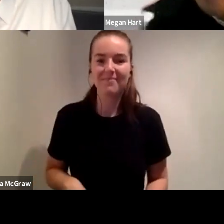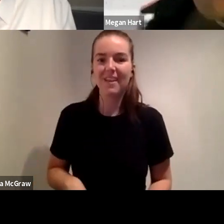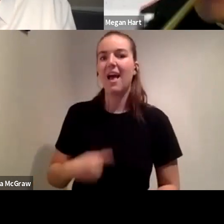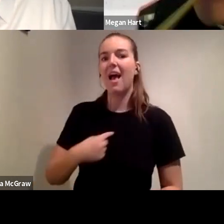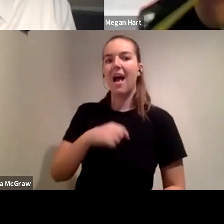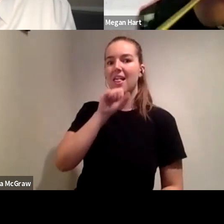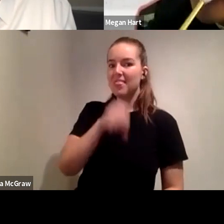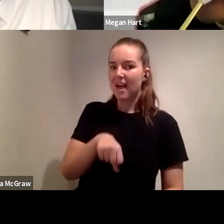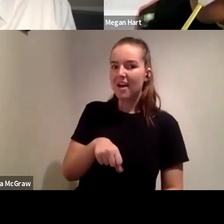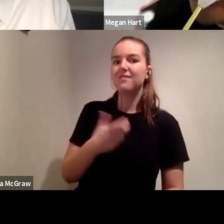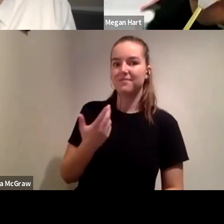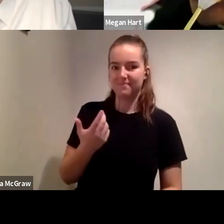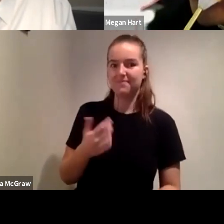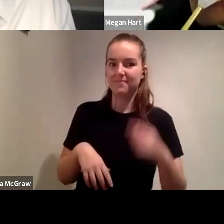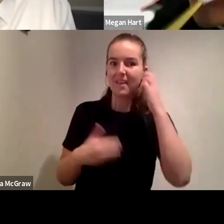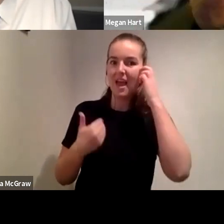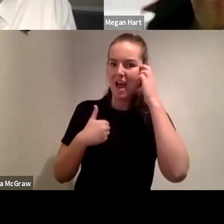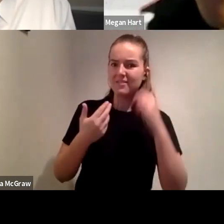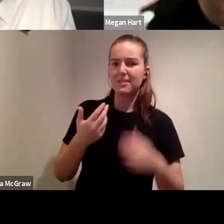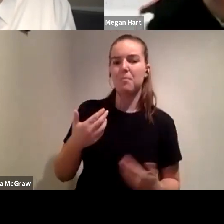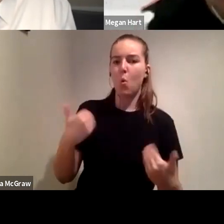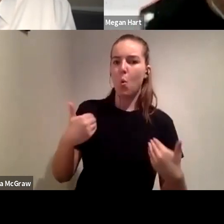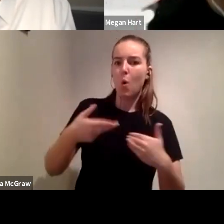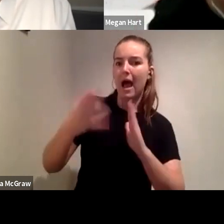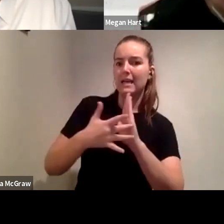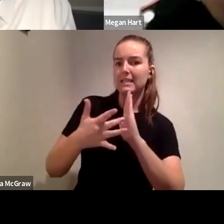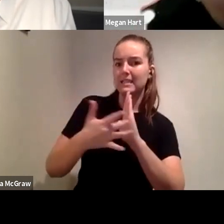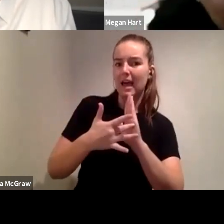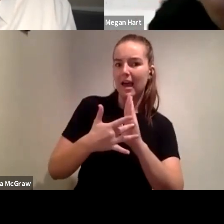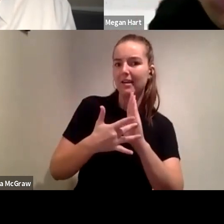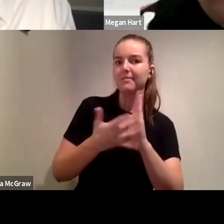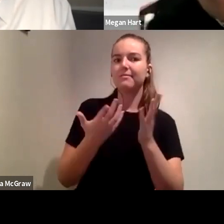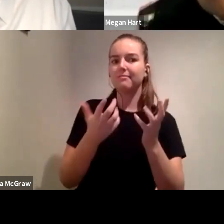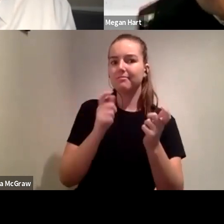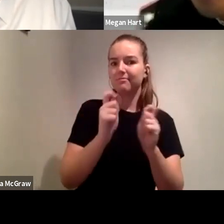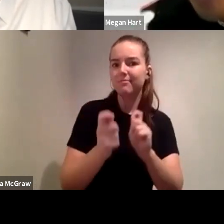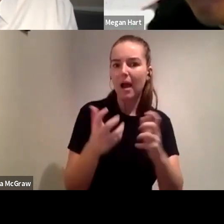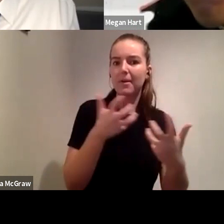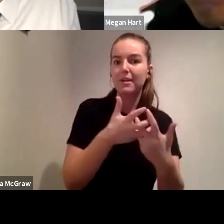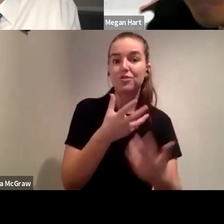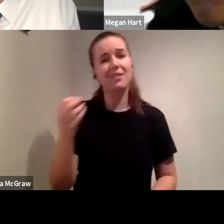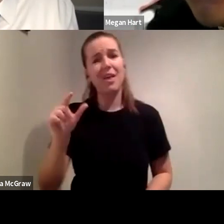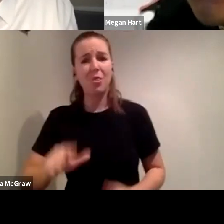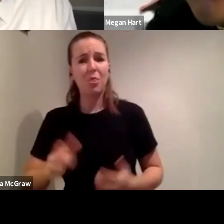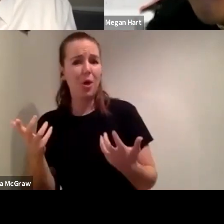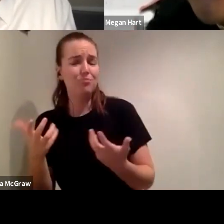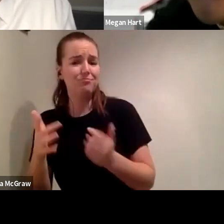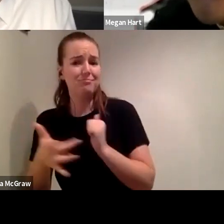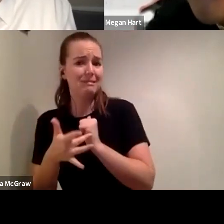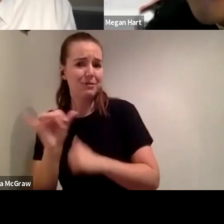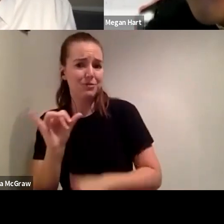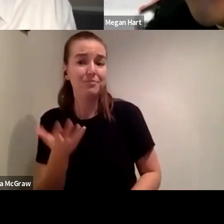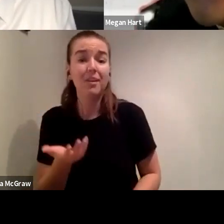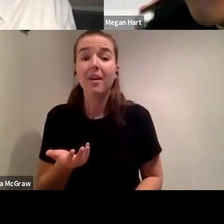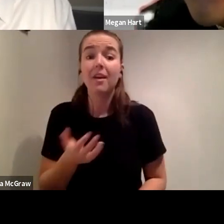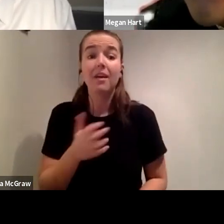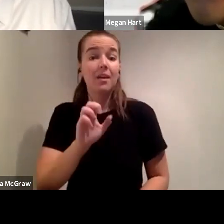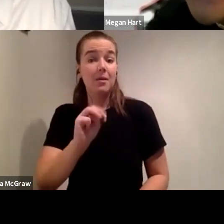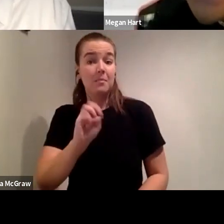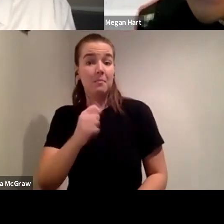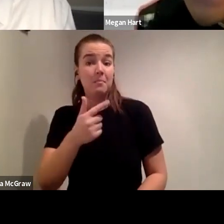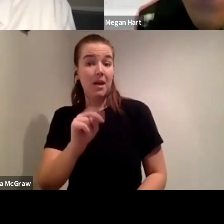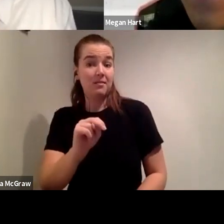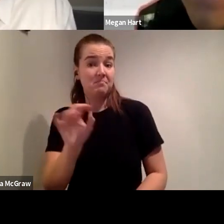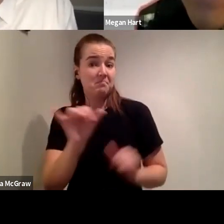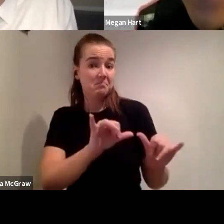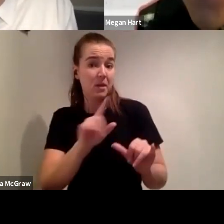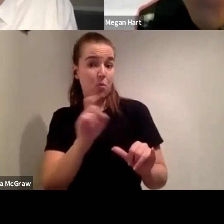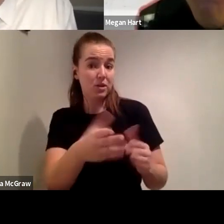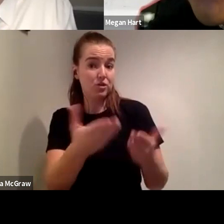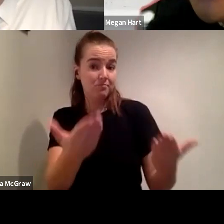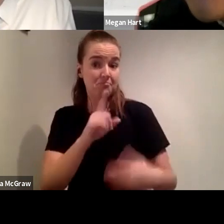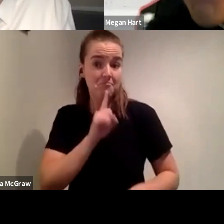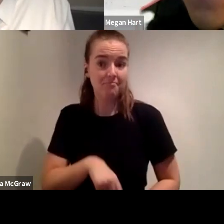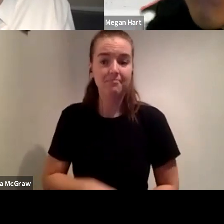It is a win win situation for both.